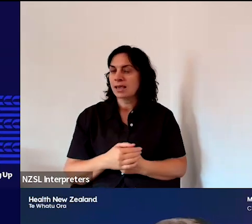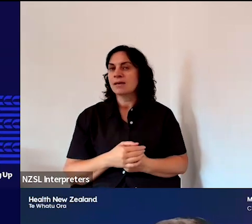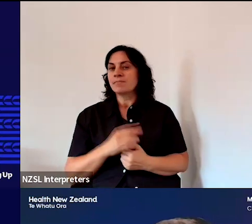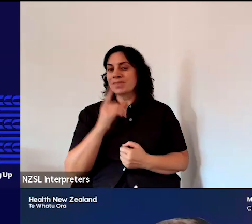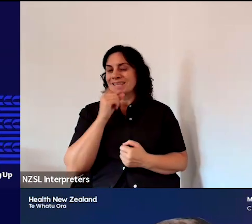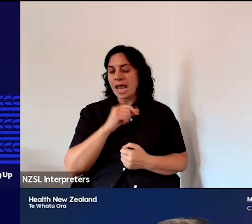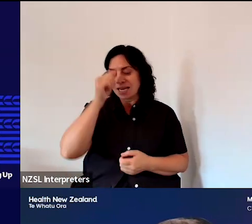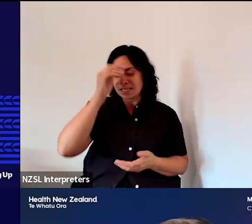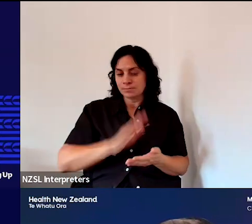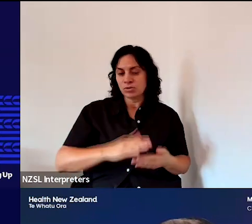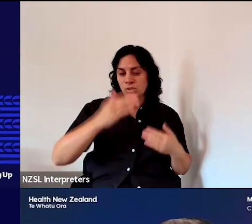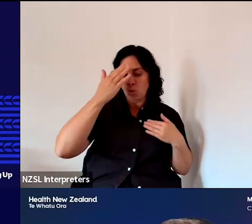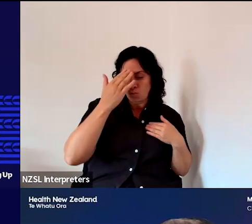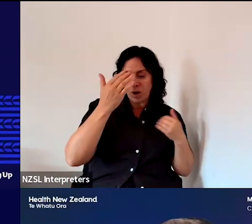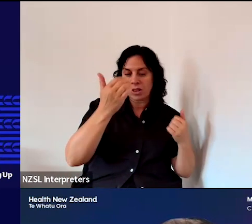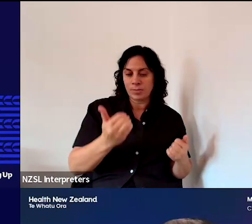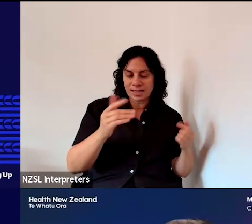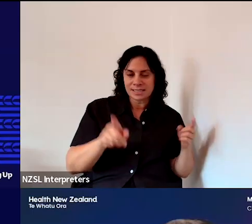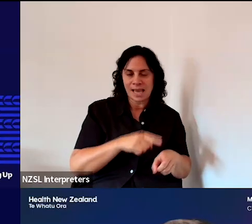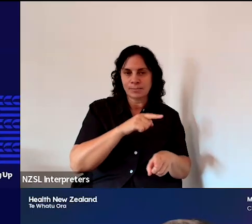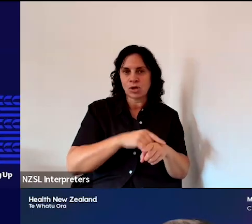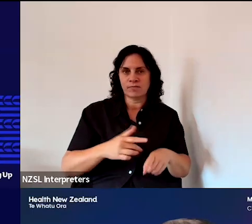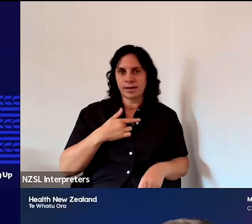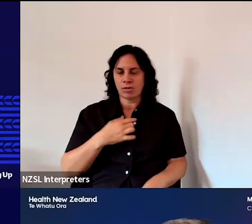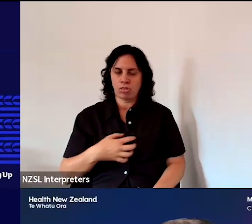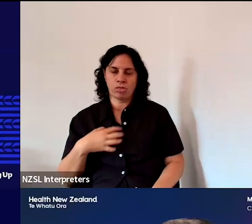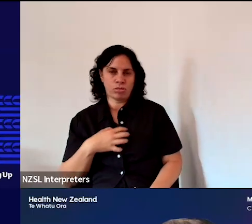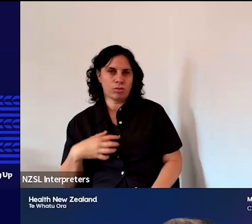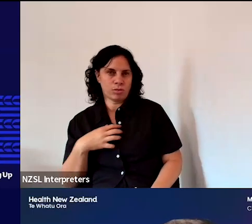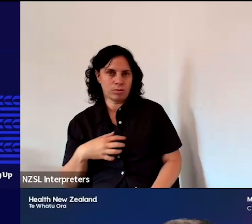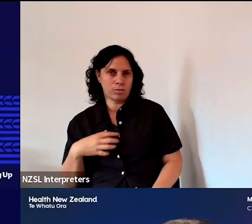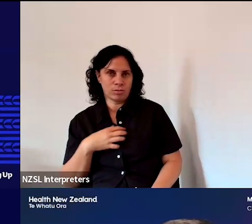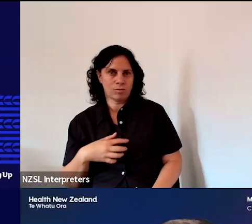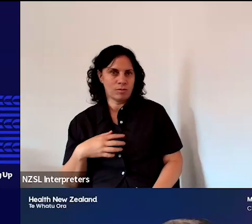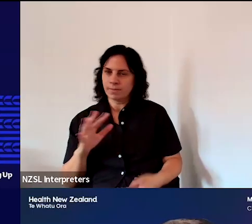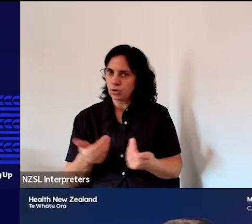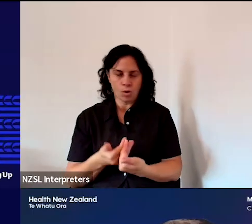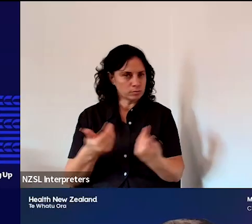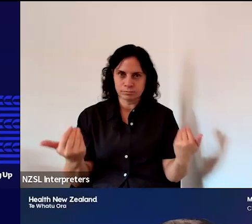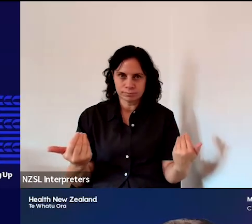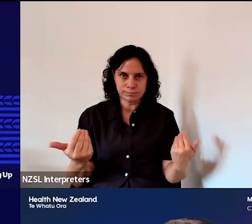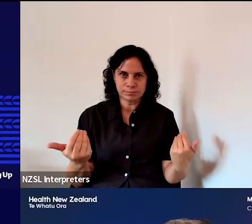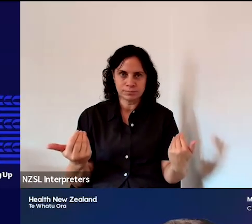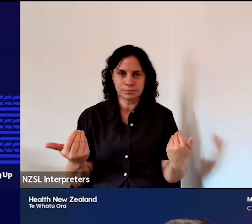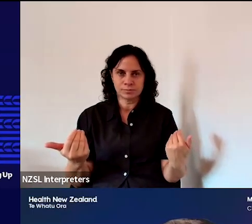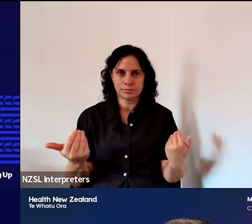even if they're experiencing illbeing, they're not mutually exclusive, experiences.